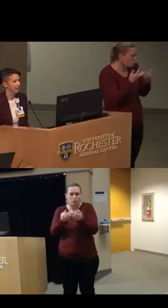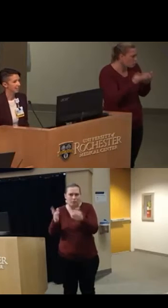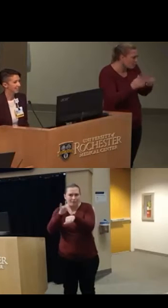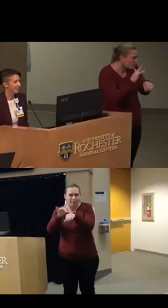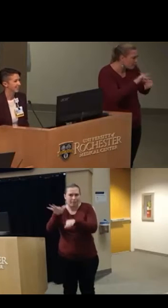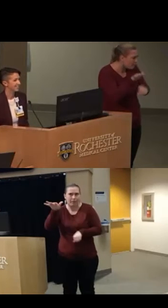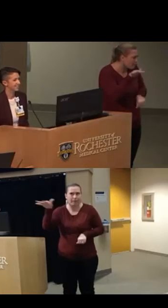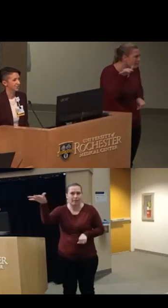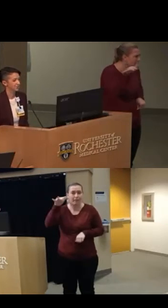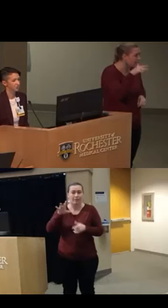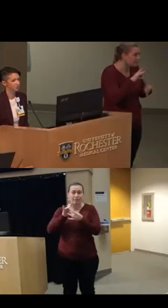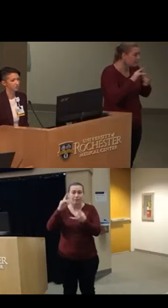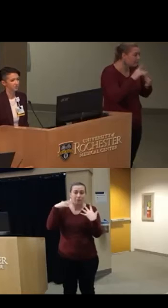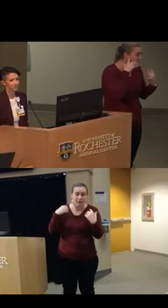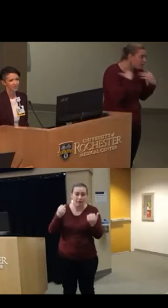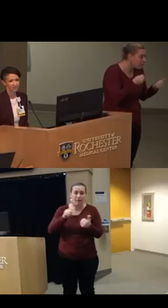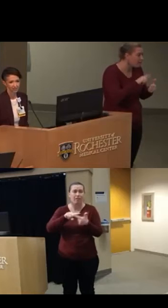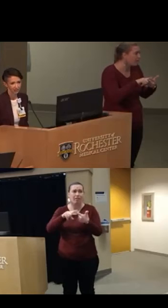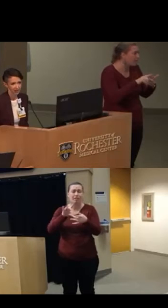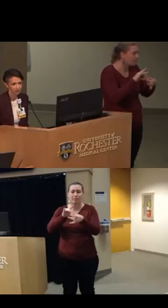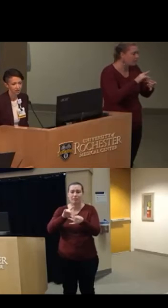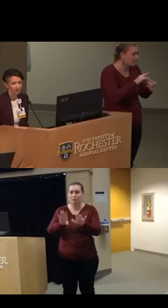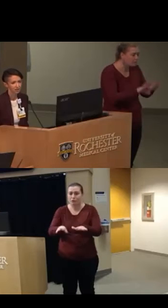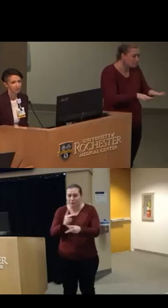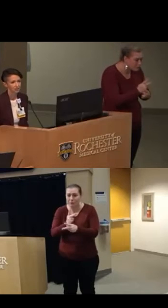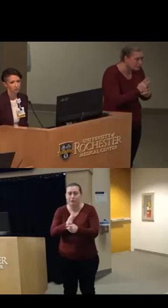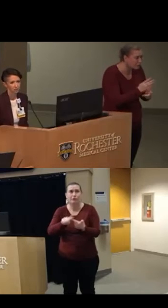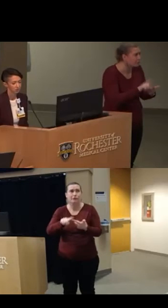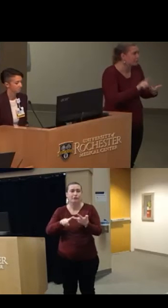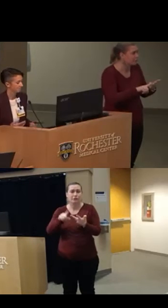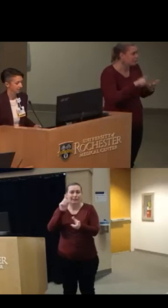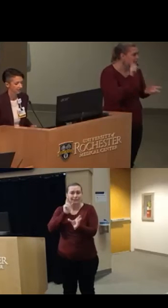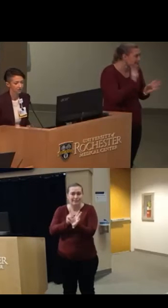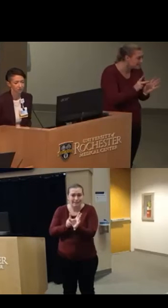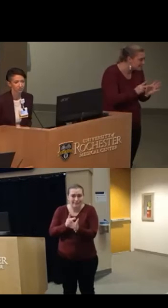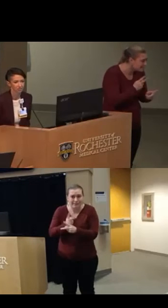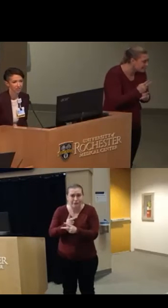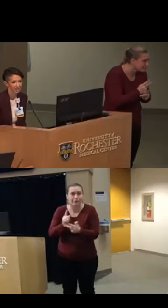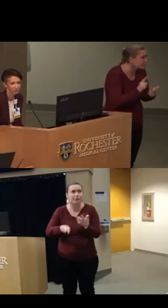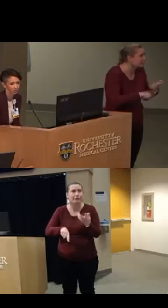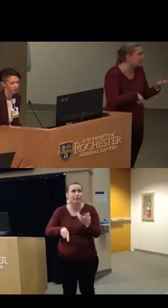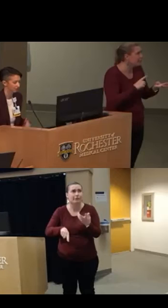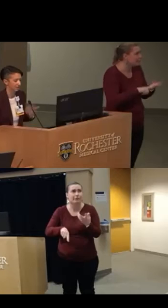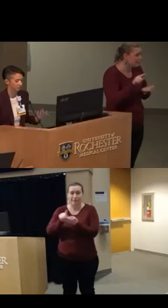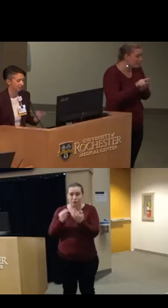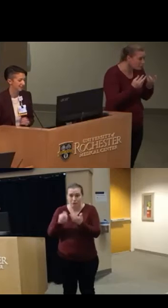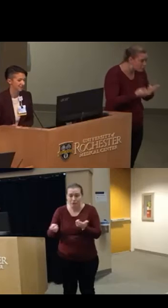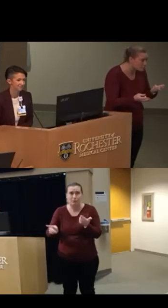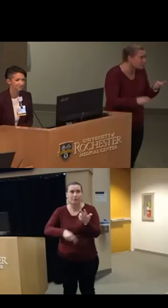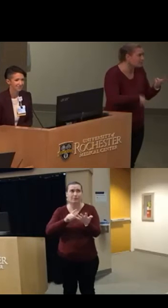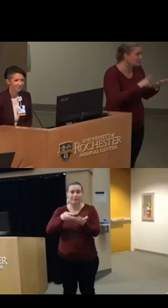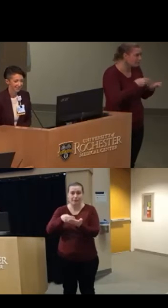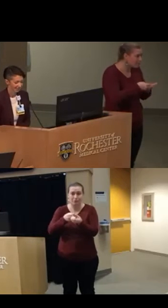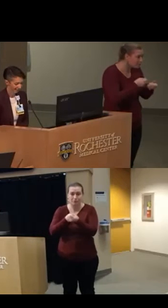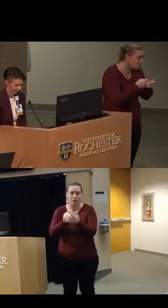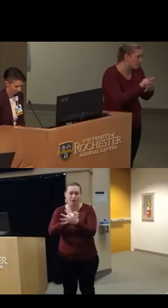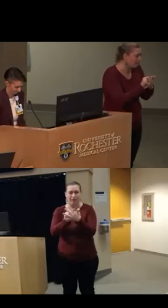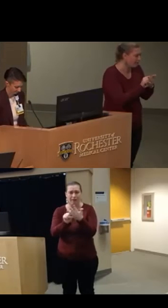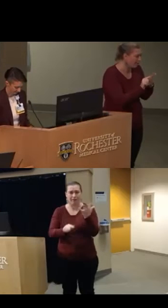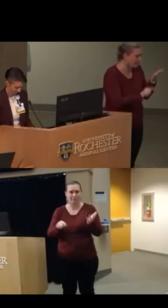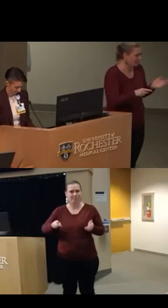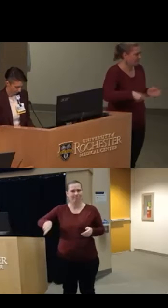child care to psychiatric care to Legal resources Financial supports and it goes on and on um we